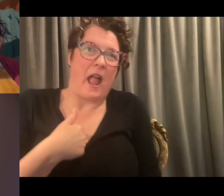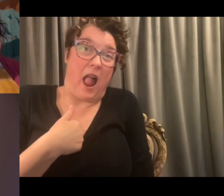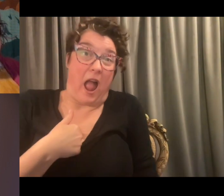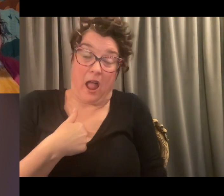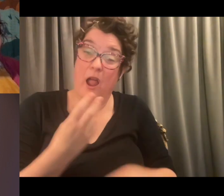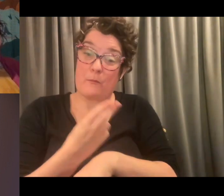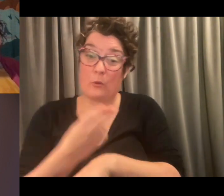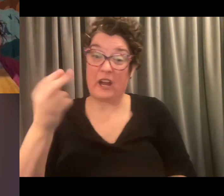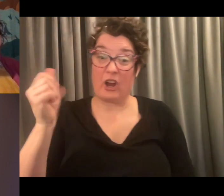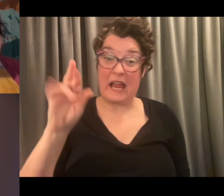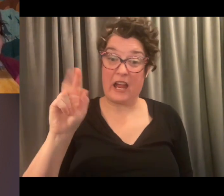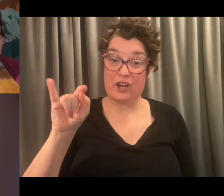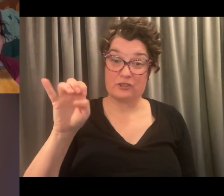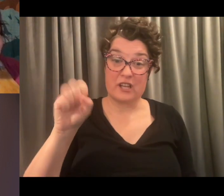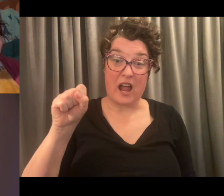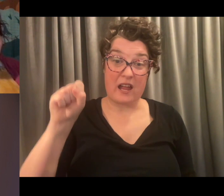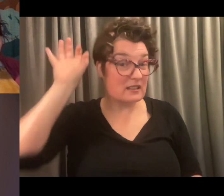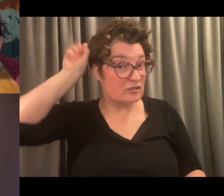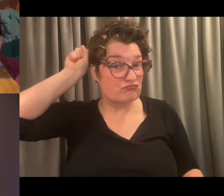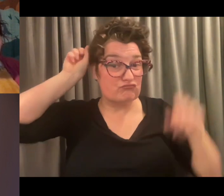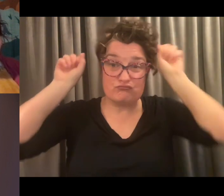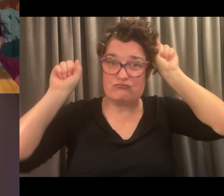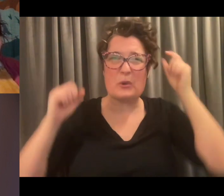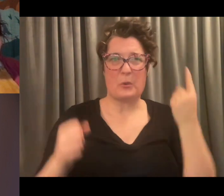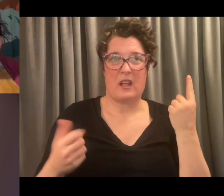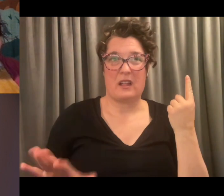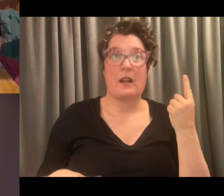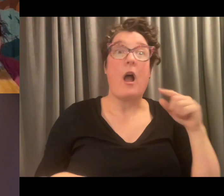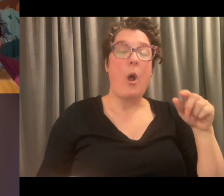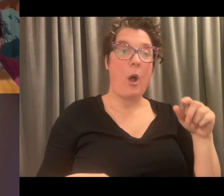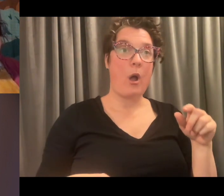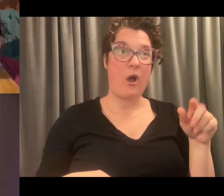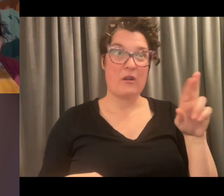That might be it. Never: Oh, yeah. I'm wearing hair ties too in my braids. Yeah. Nomy: Yeah.